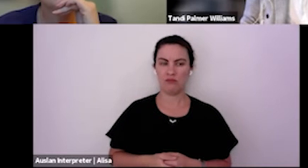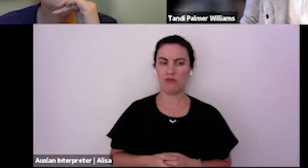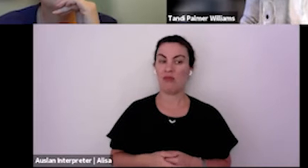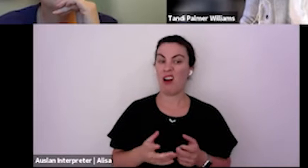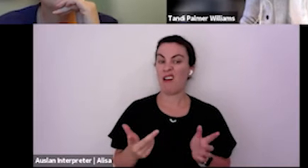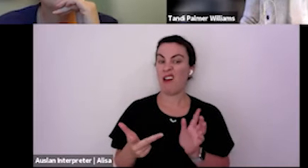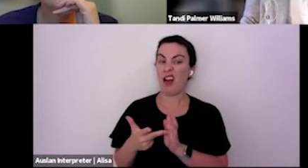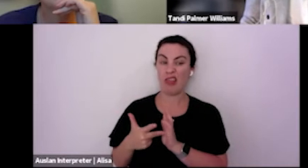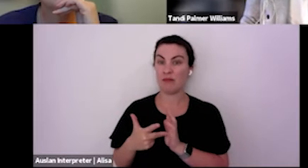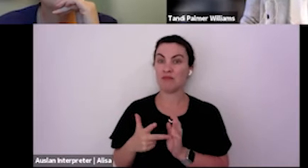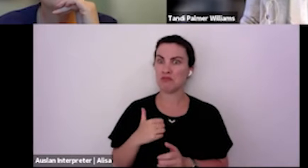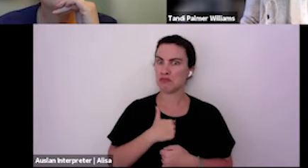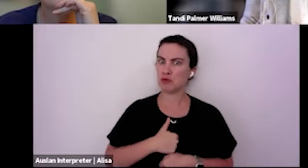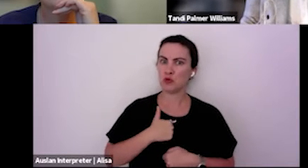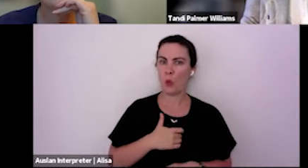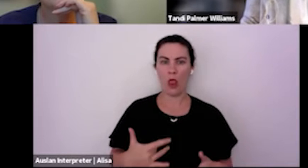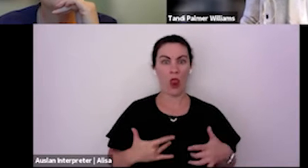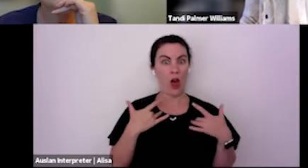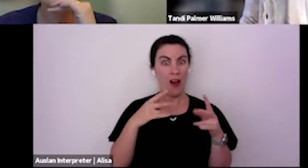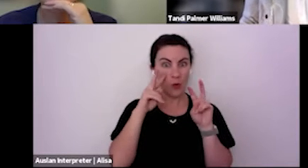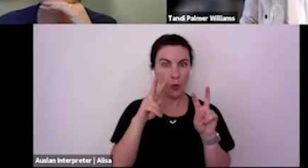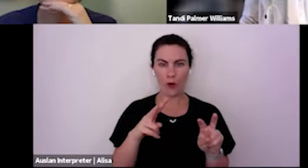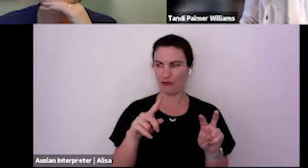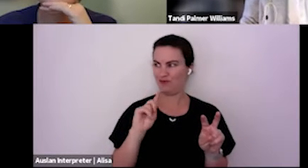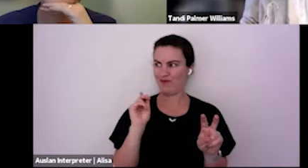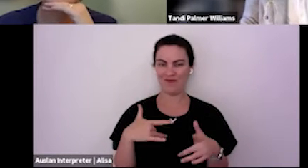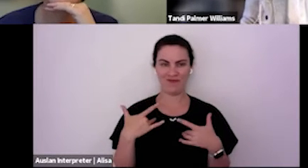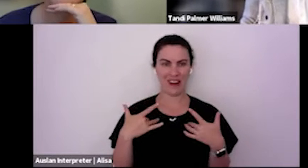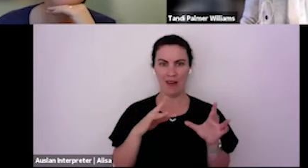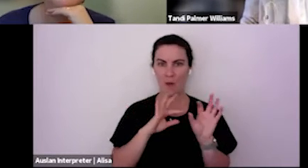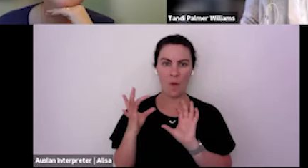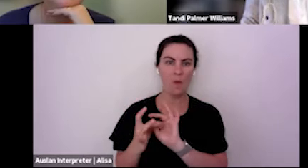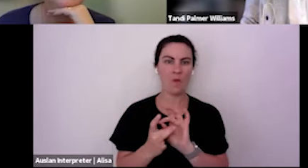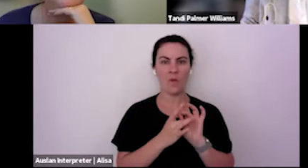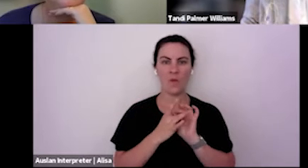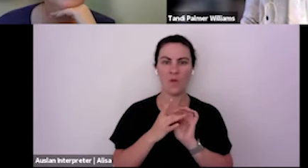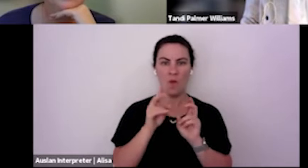Although it appears that on-demand is more popular, there is definitely a market for